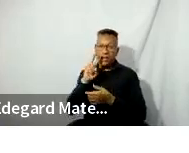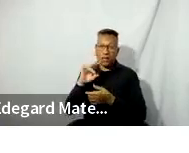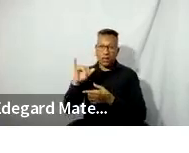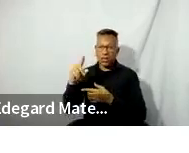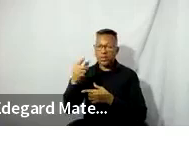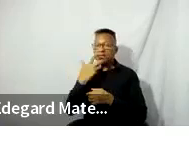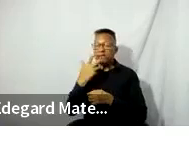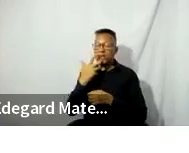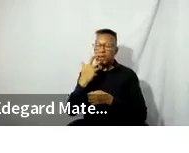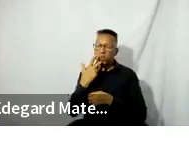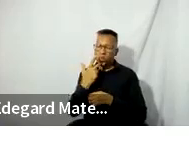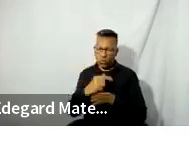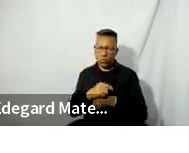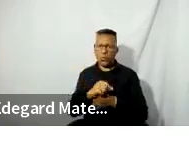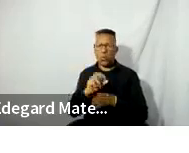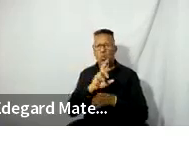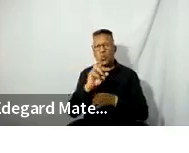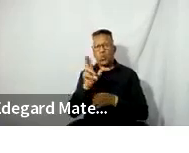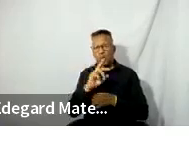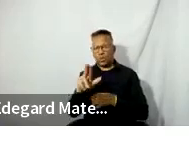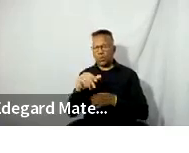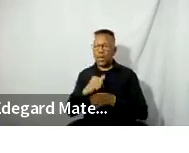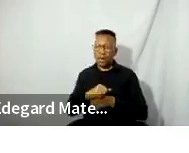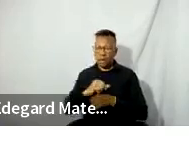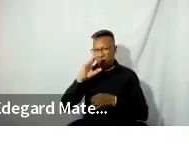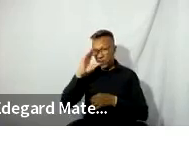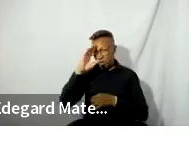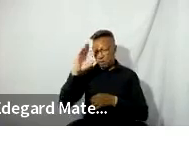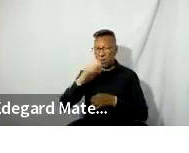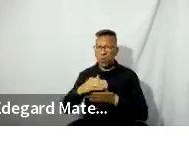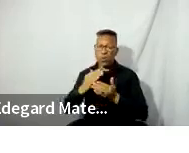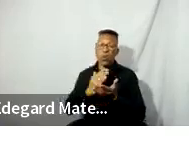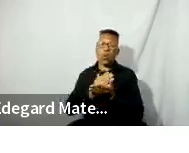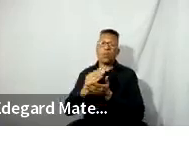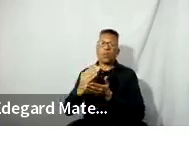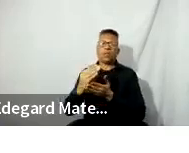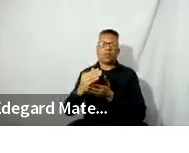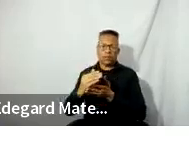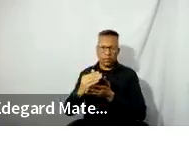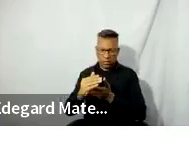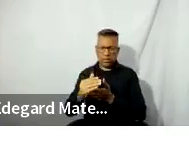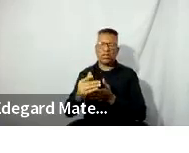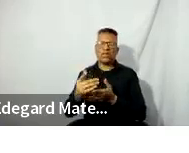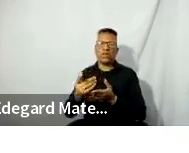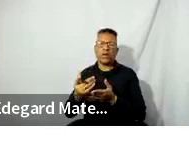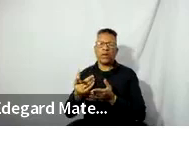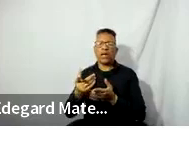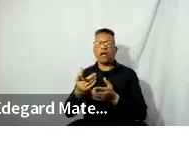record regulatory principle regulatory principle of behavior. And the possibility for